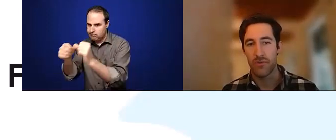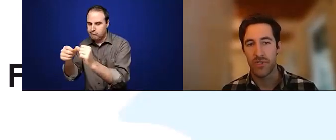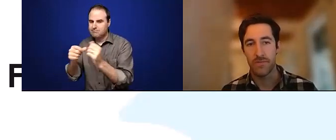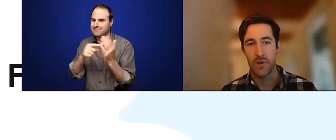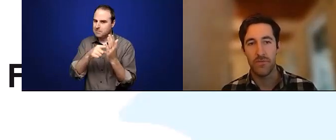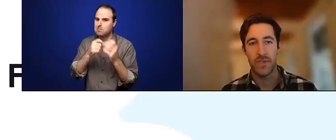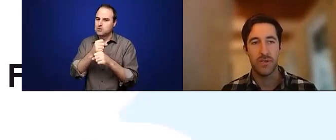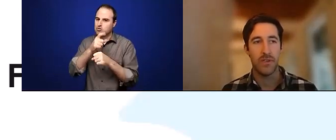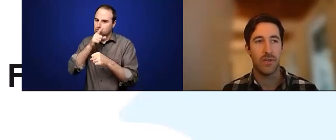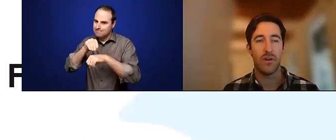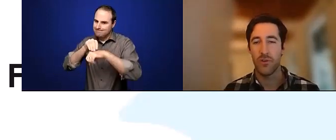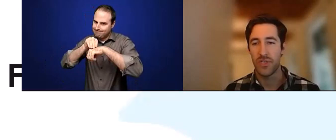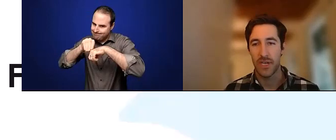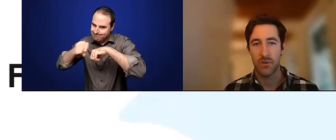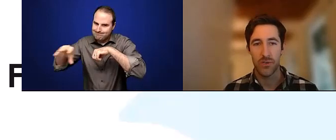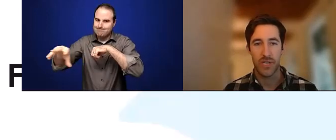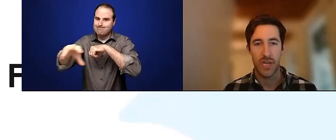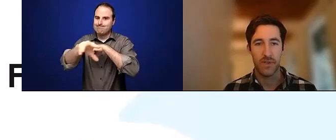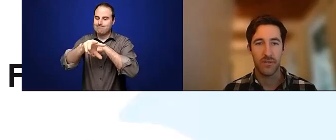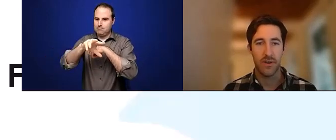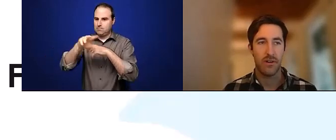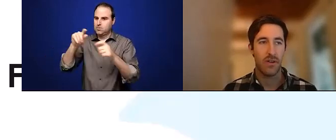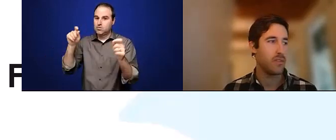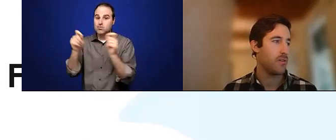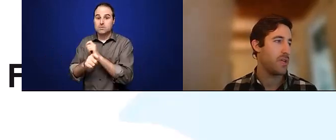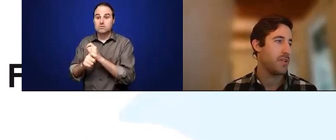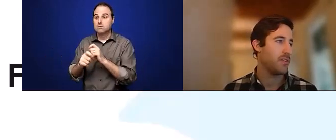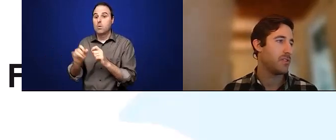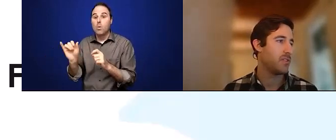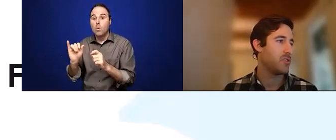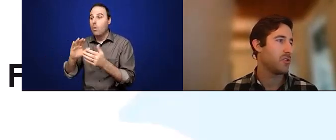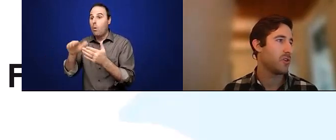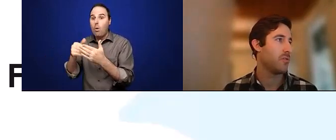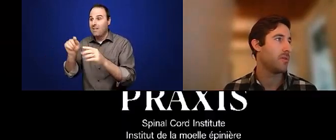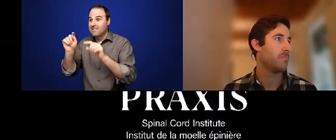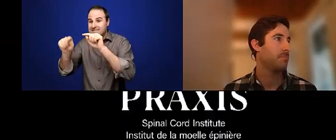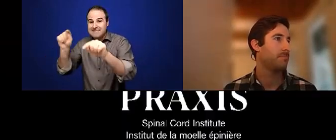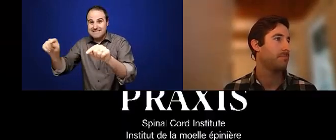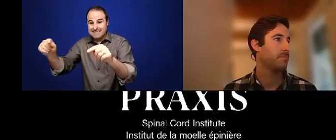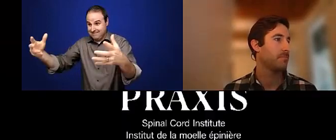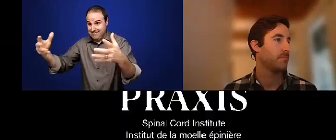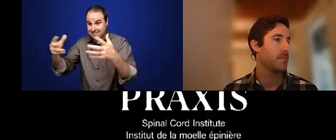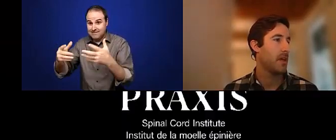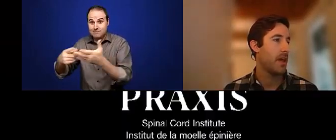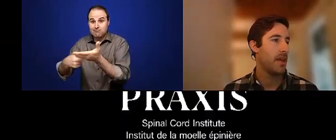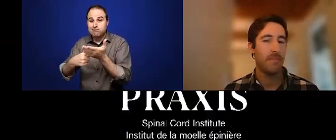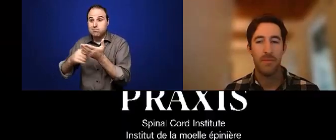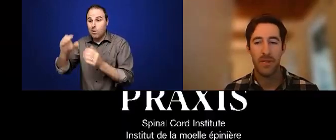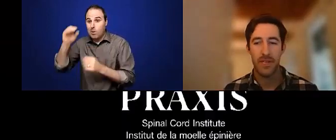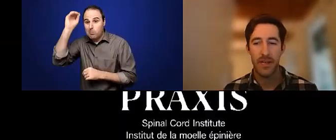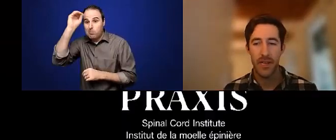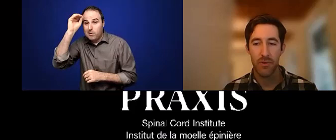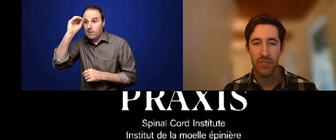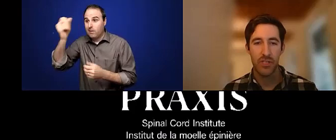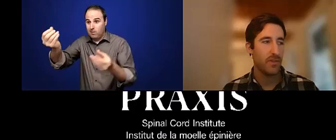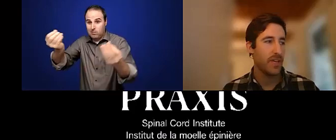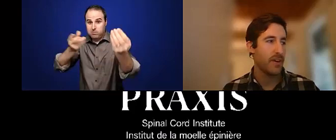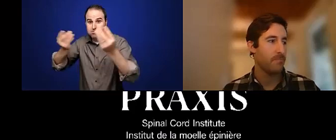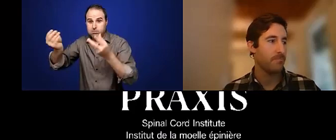was involved, and all those stakeholders having their opinions shown. And I'm happy to take any questions for later.